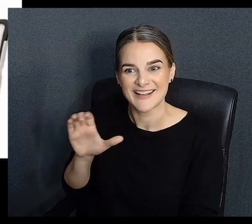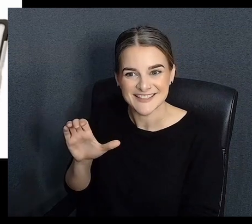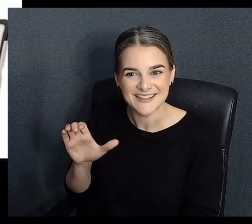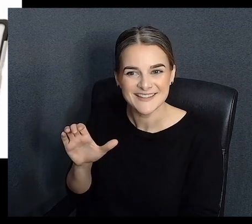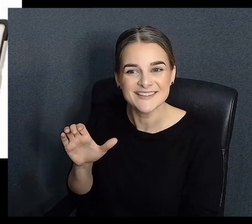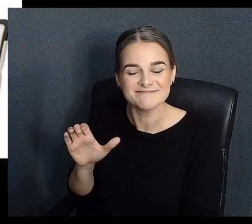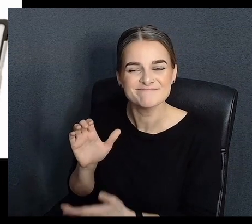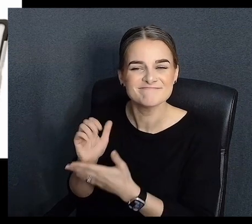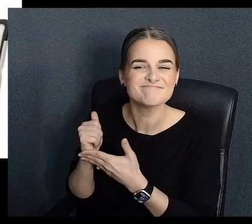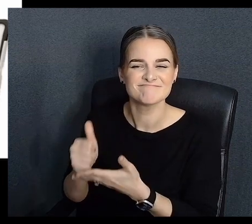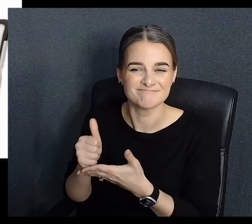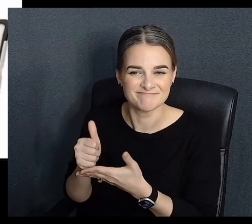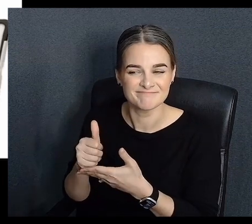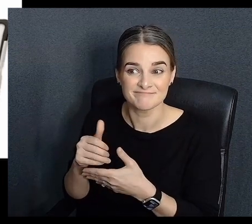their existing speech.